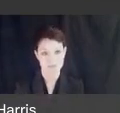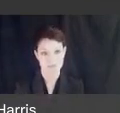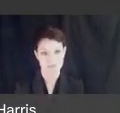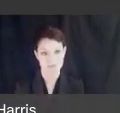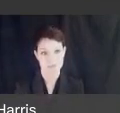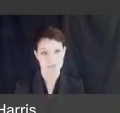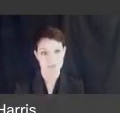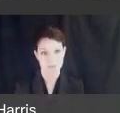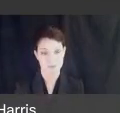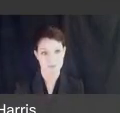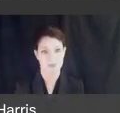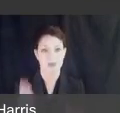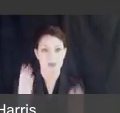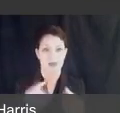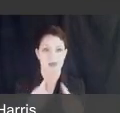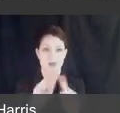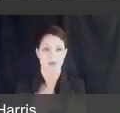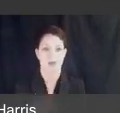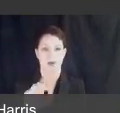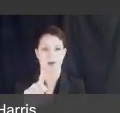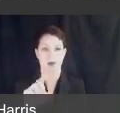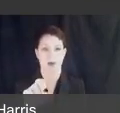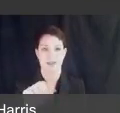[Staff] Our next reporter will be Deanna Durante from NBC 10.